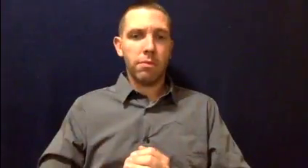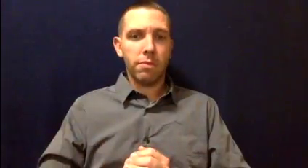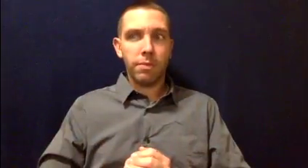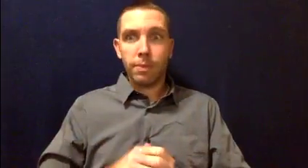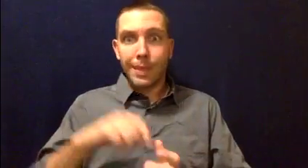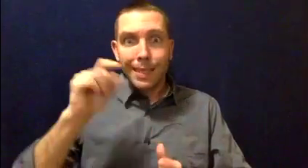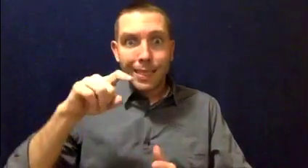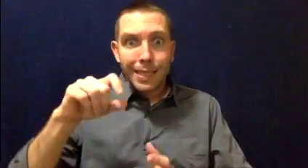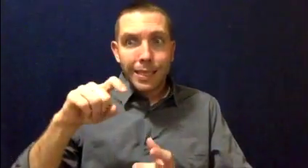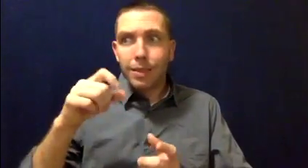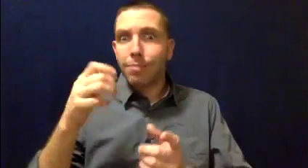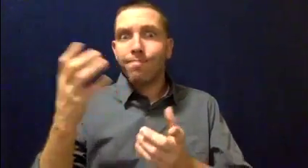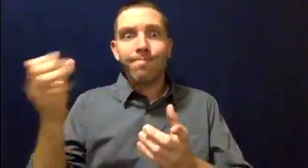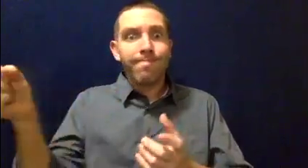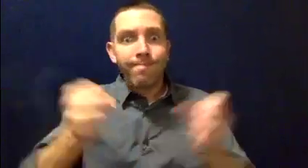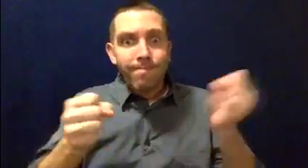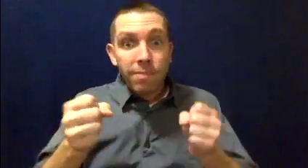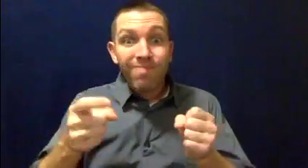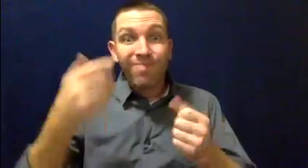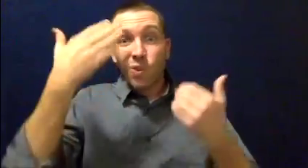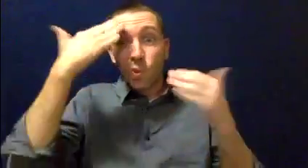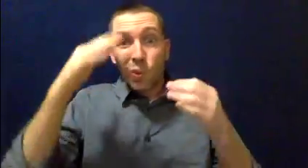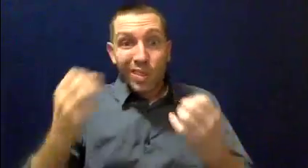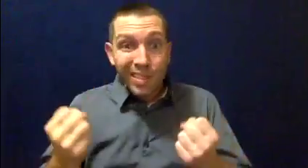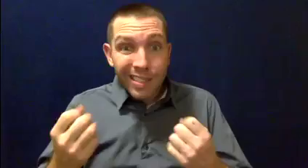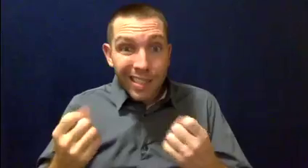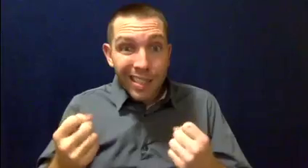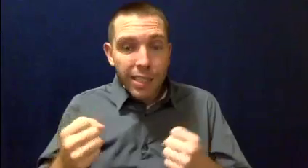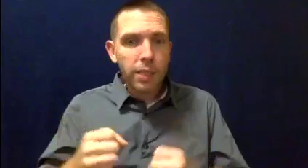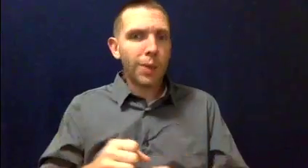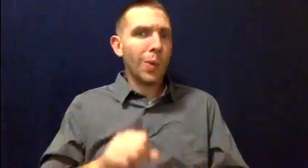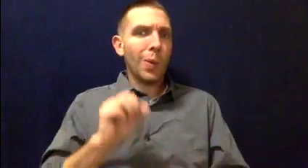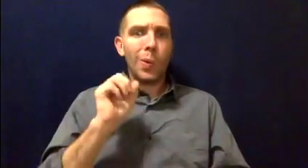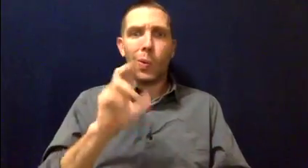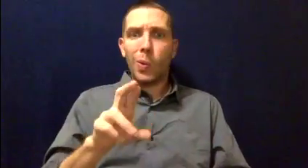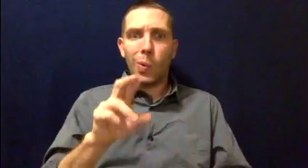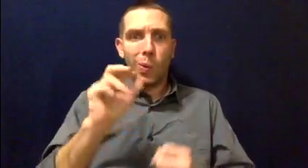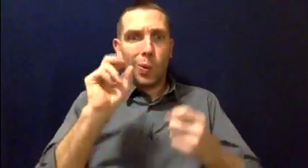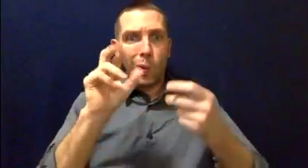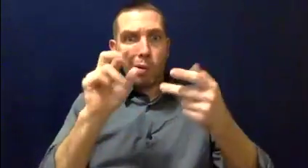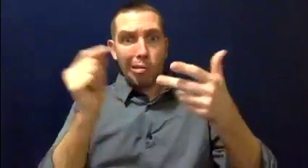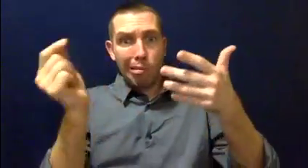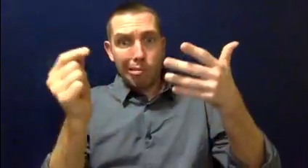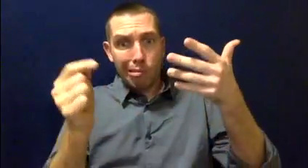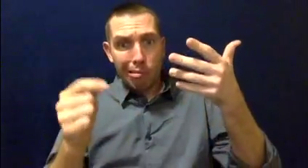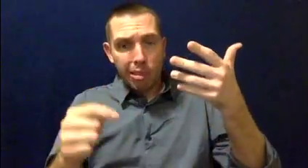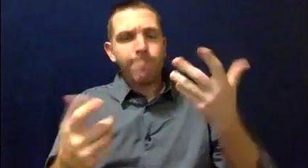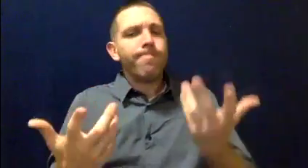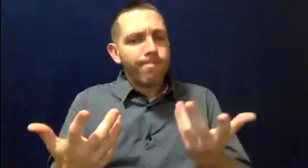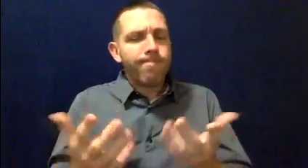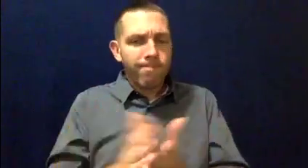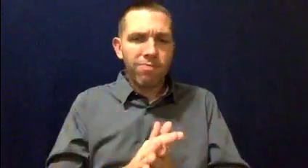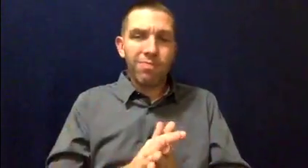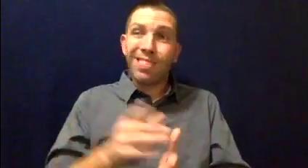Schools may not be able to find teachers who sign or have training in other critical areas.